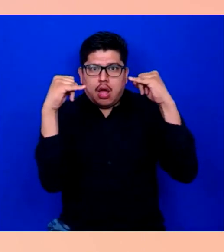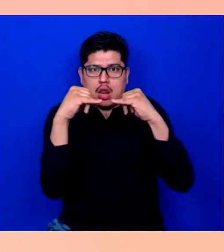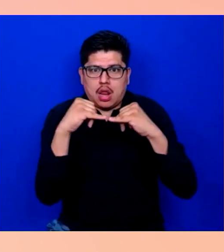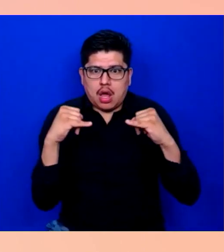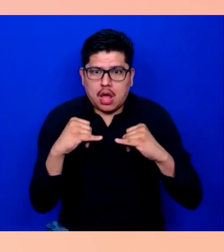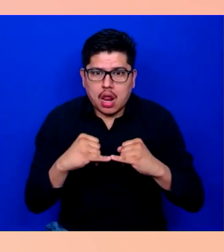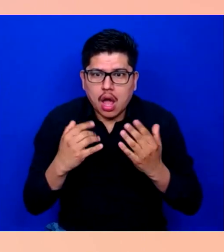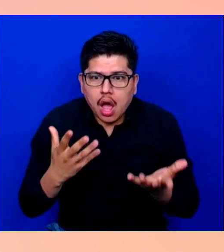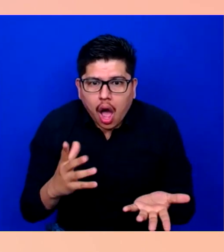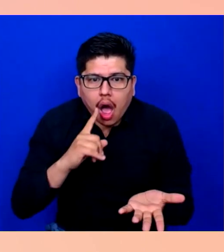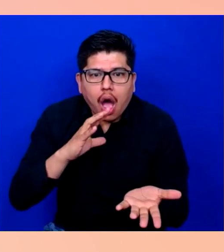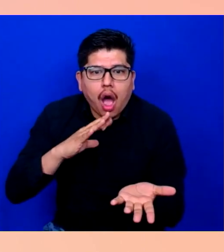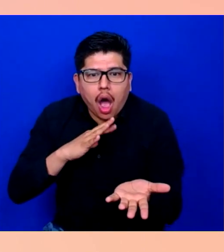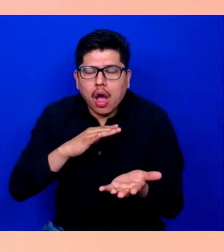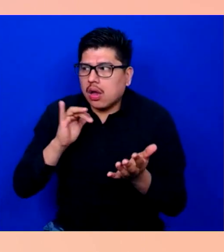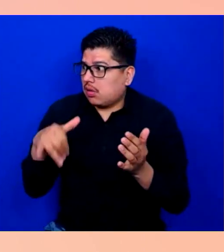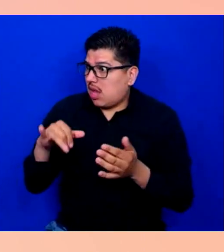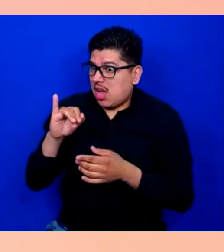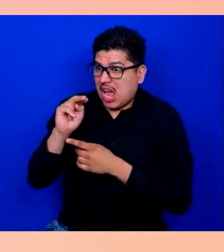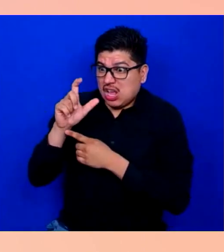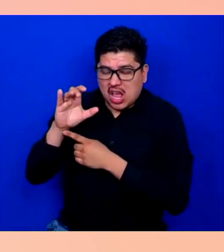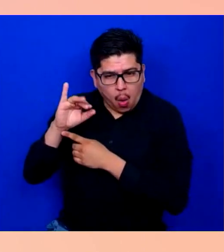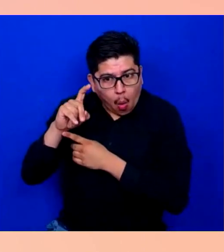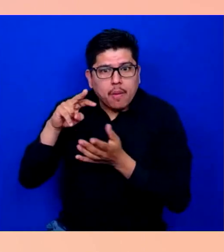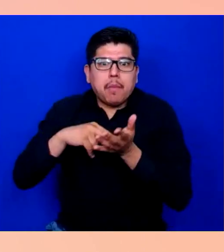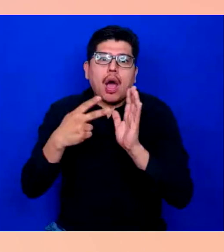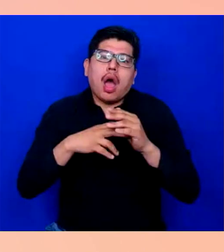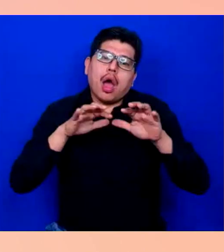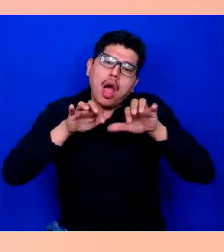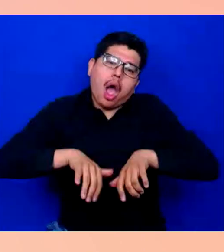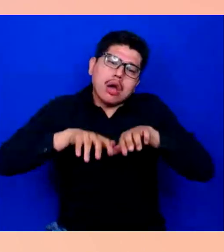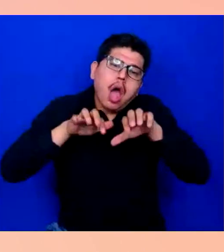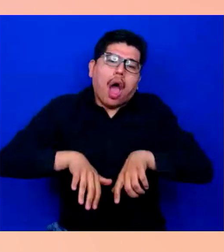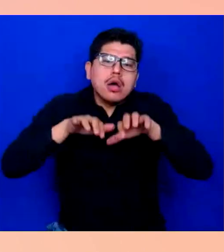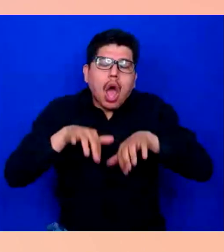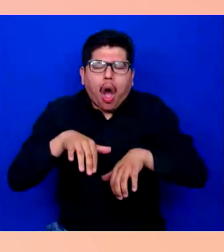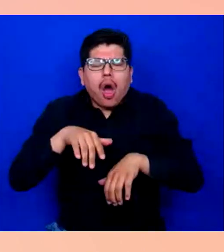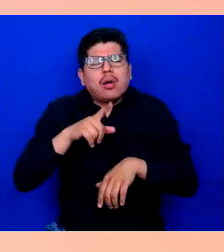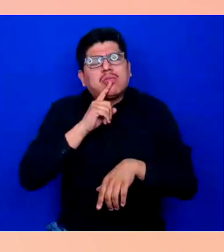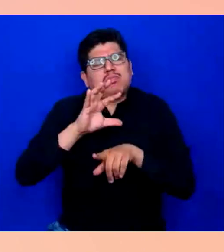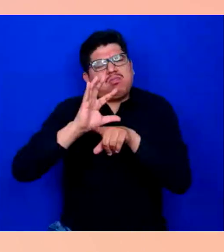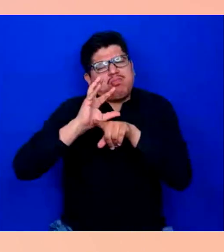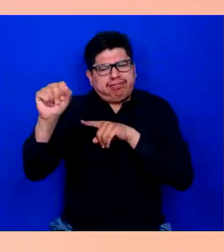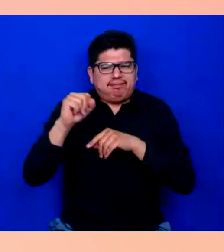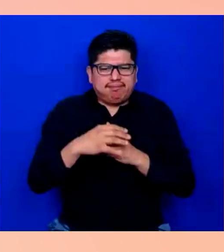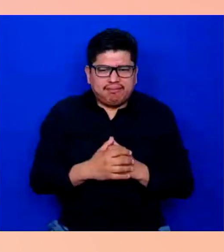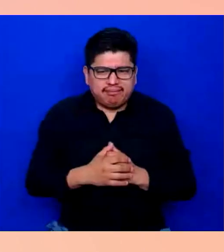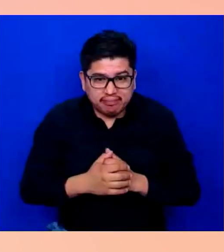While this is great for me because typing is physically difficult, if you have a focus space disability like ADHD,